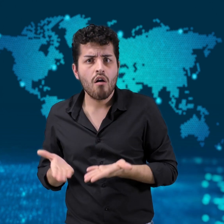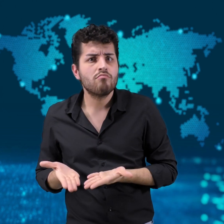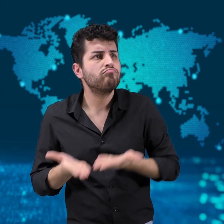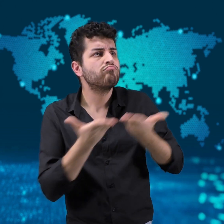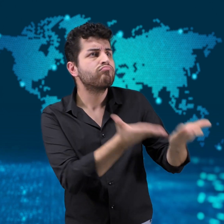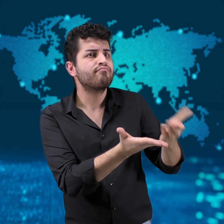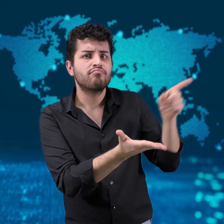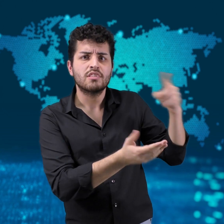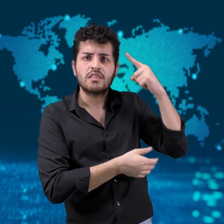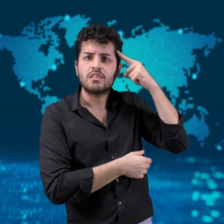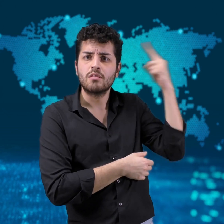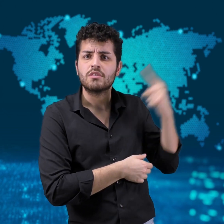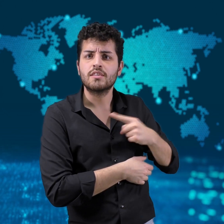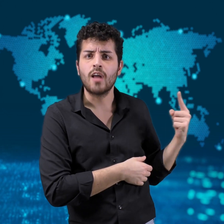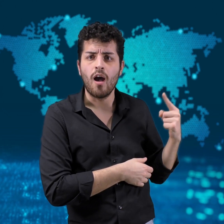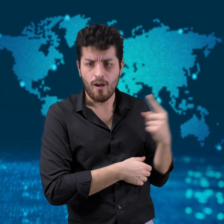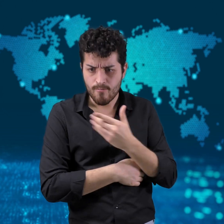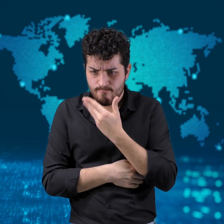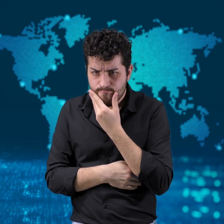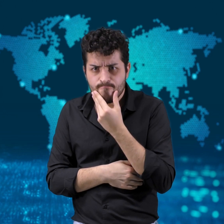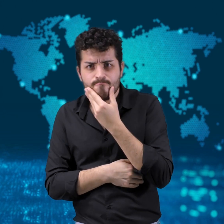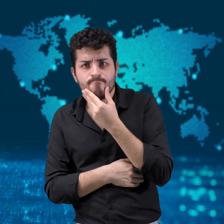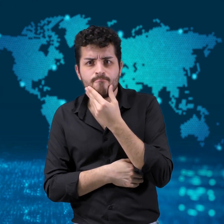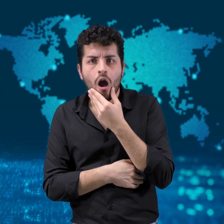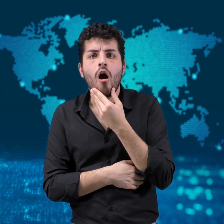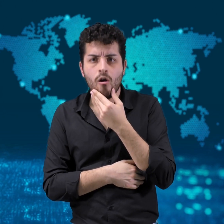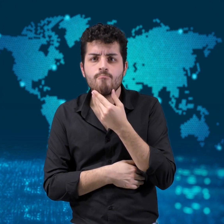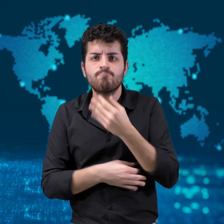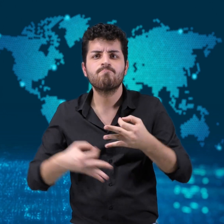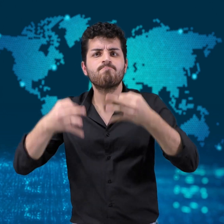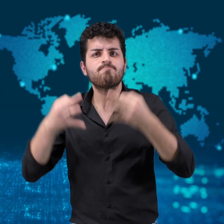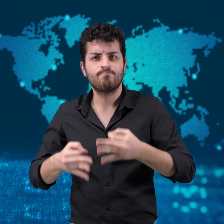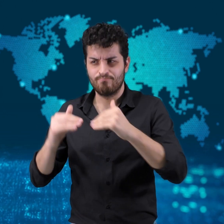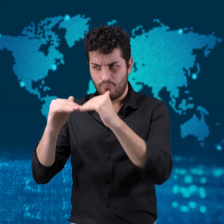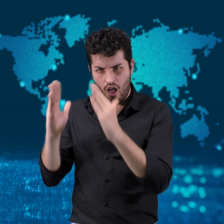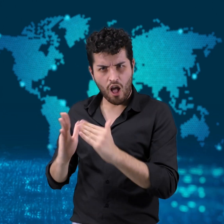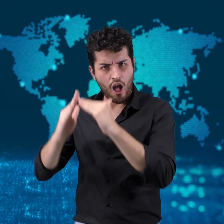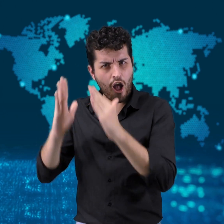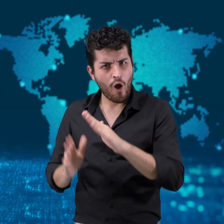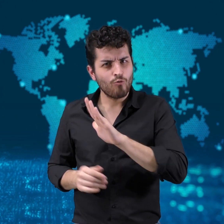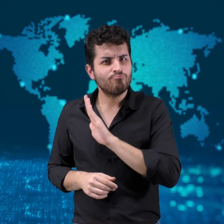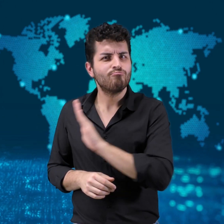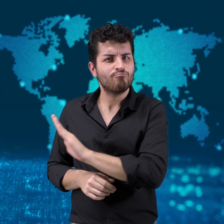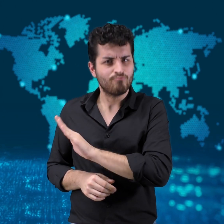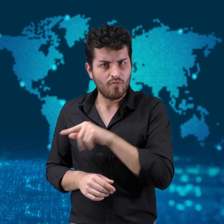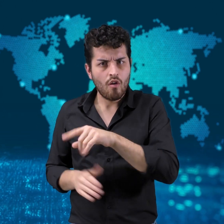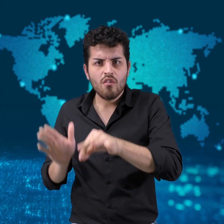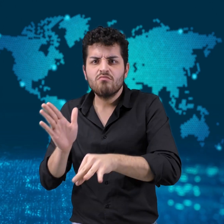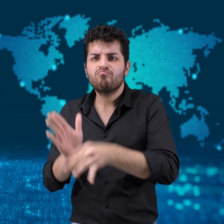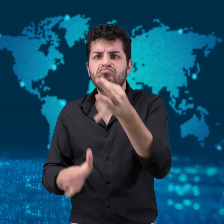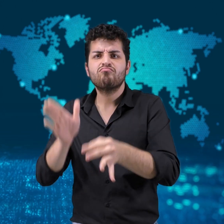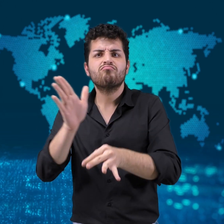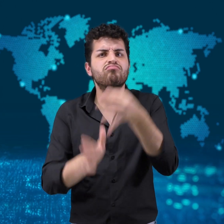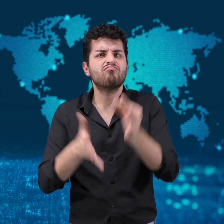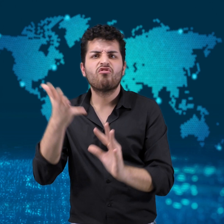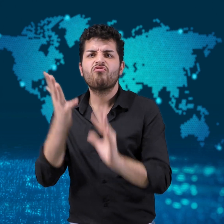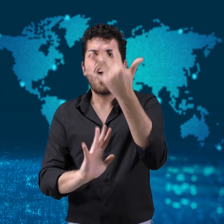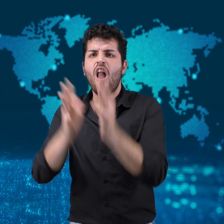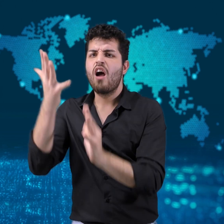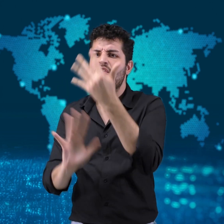so they set the homes they loved on fire so that no